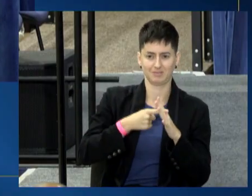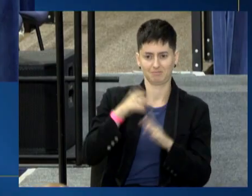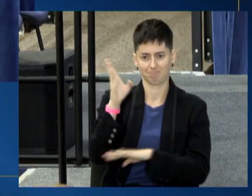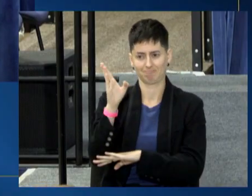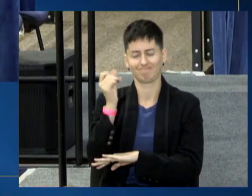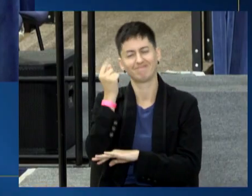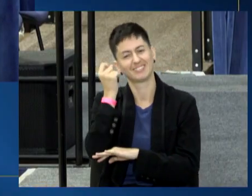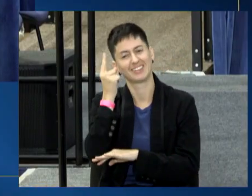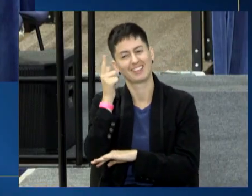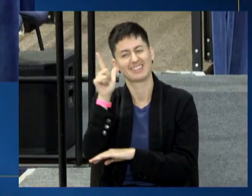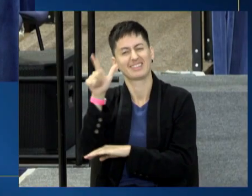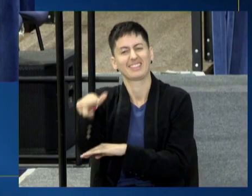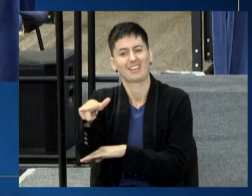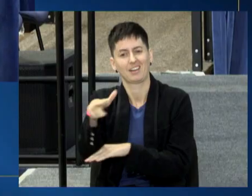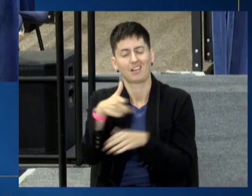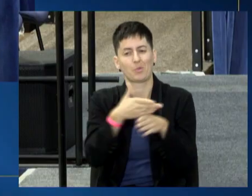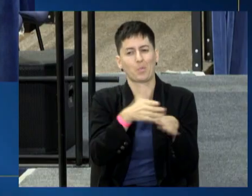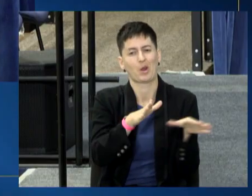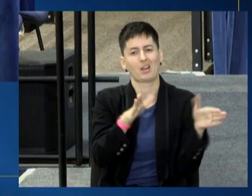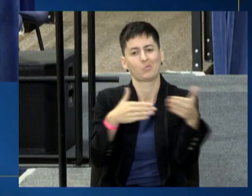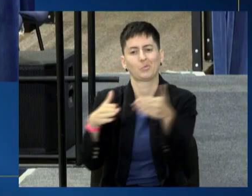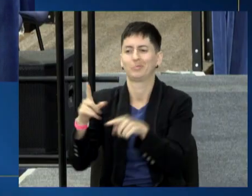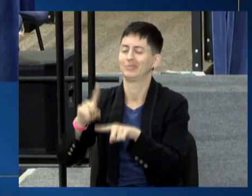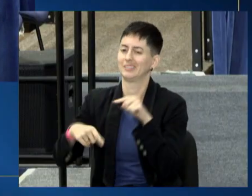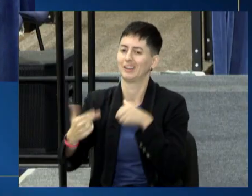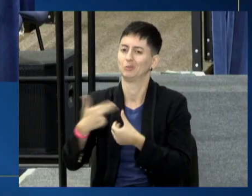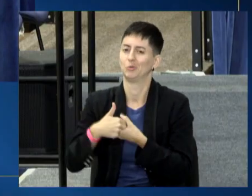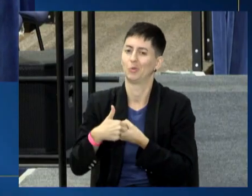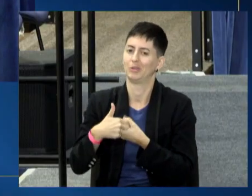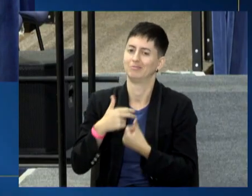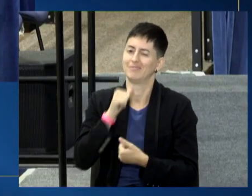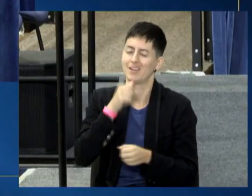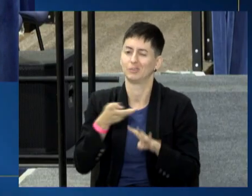We're not streaming that portion. But we look forward to working with you in the future.